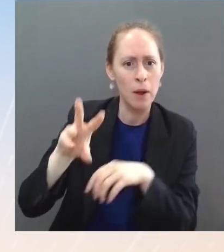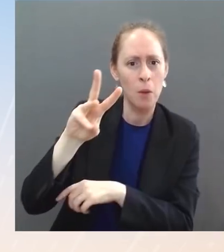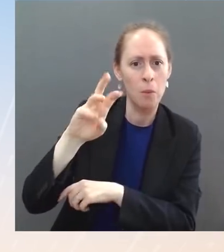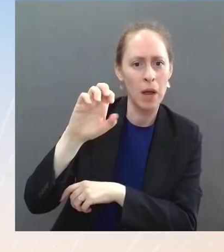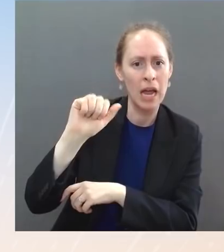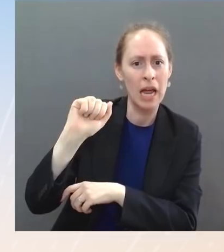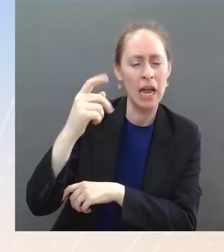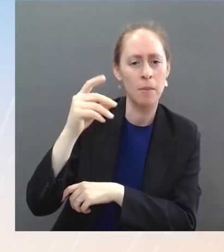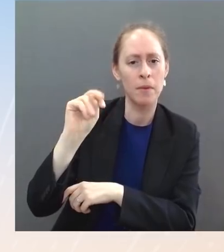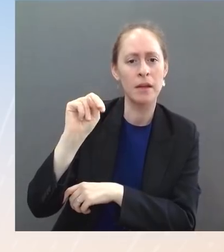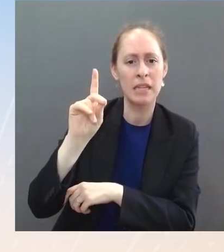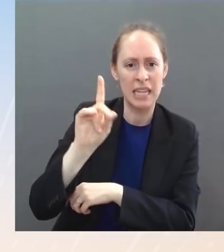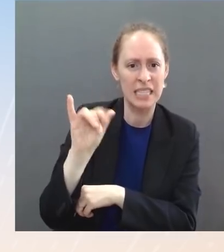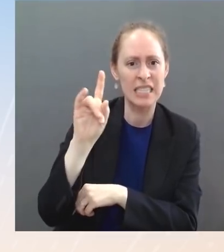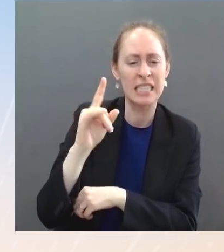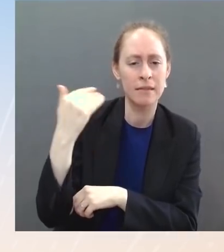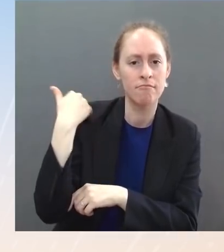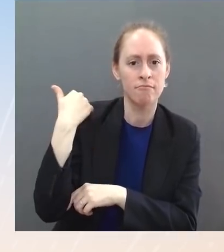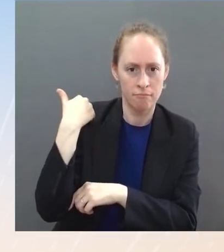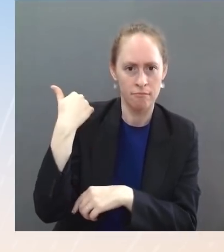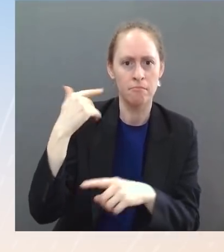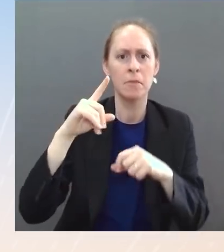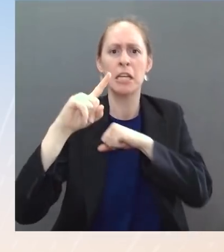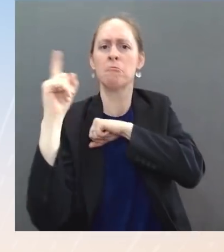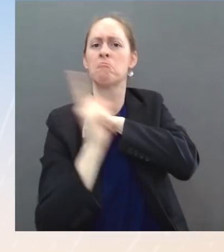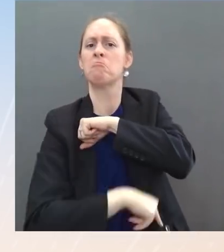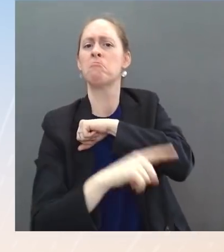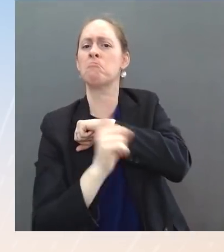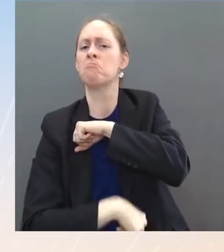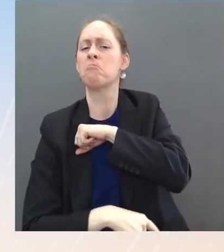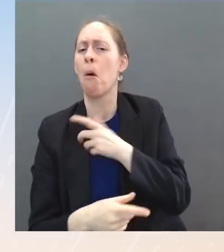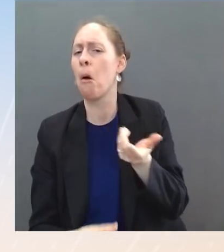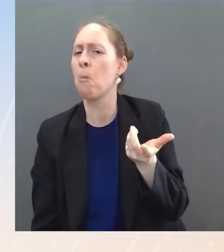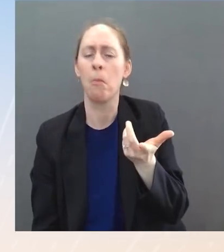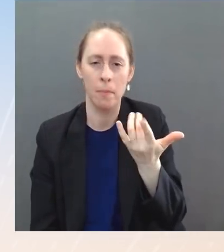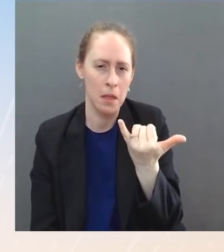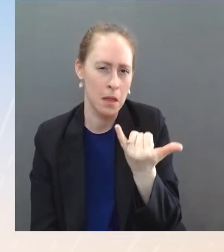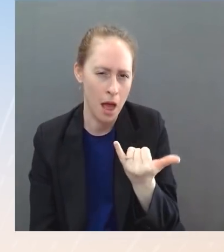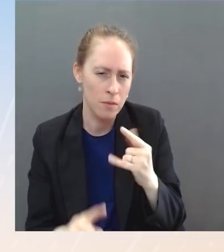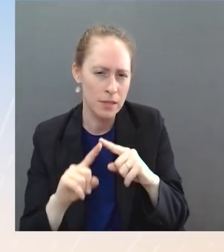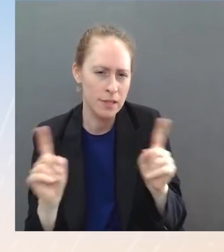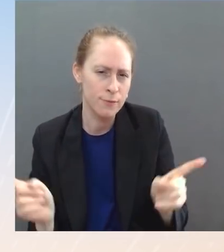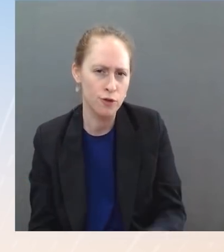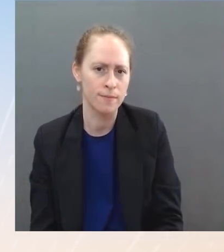Mr. Sullivan: So I'm going to say the same thing I've said from this podium that the President has said from a podium down the hall in this same building,